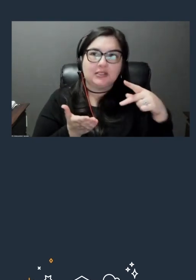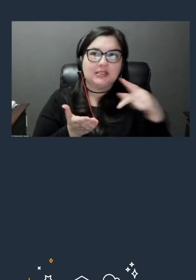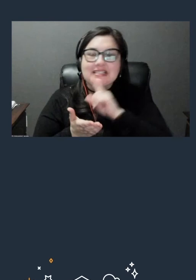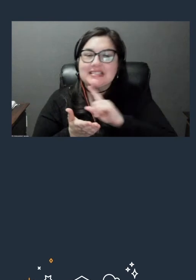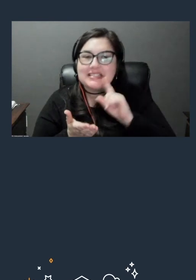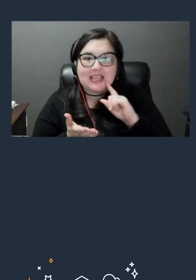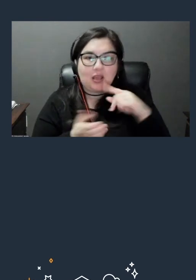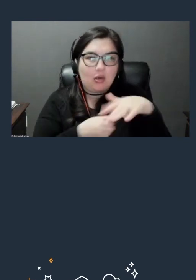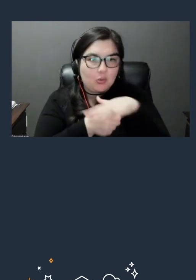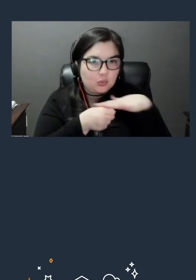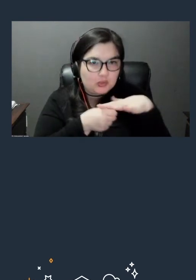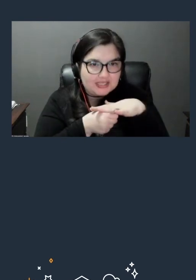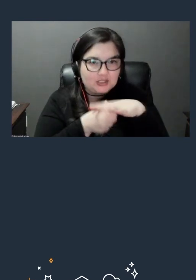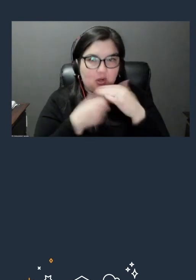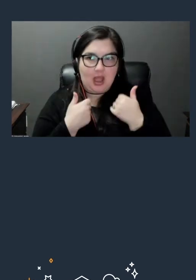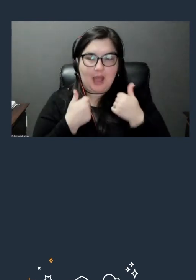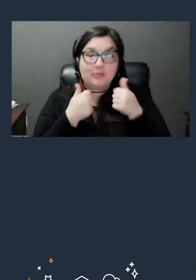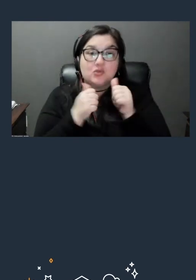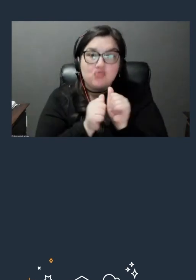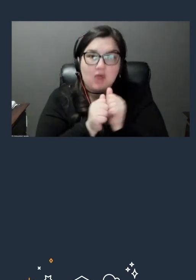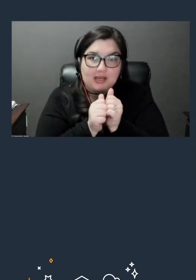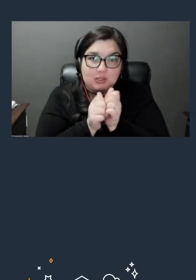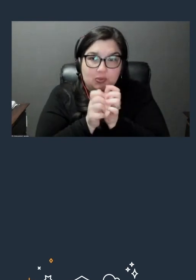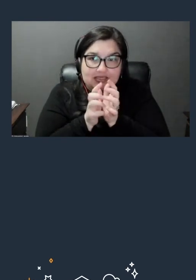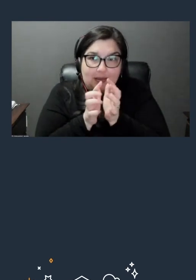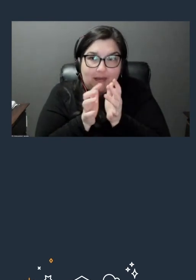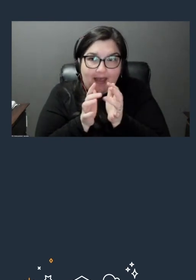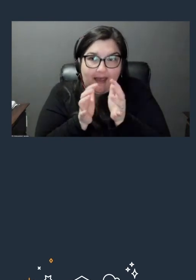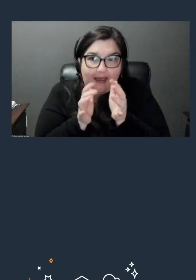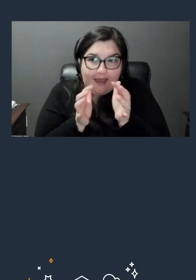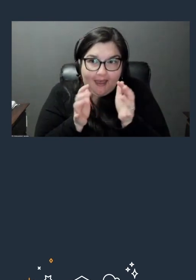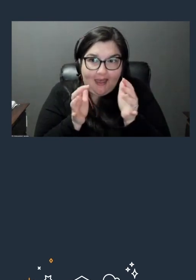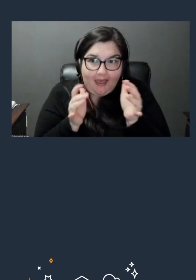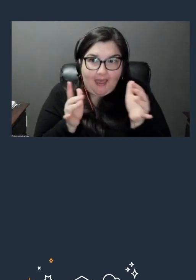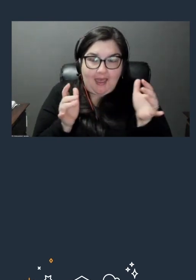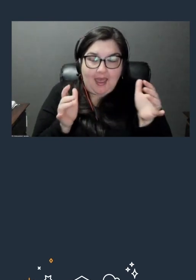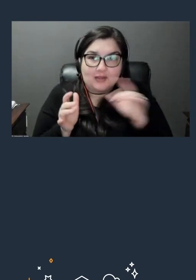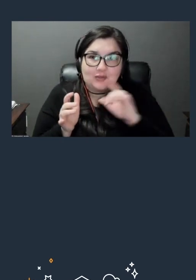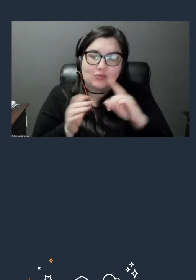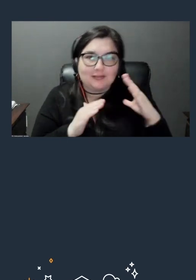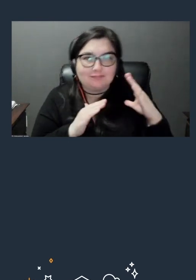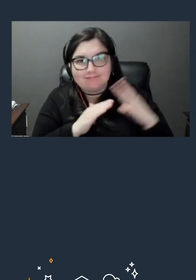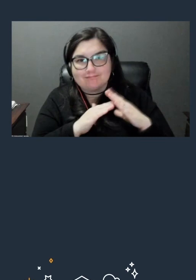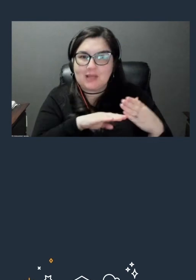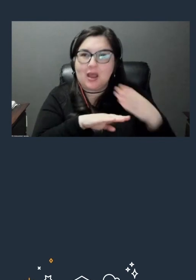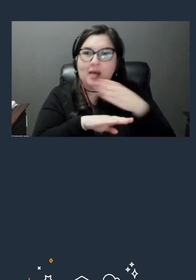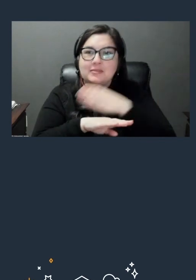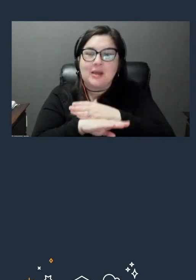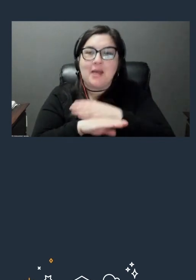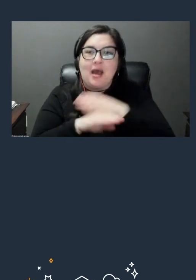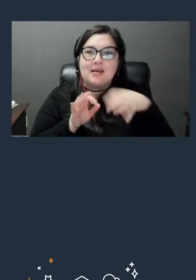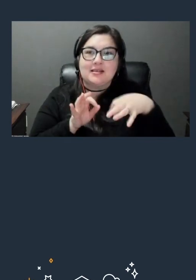and I'm trying to expand that out in a way that optimizes for latency across any region that I'm running in.